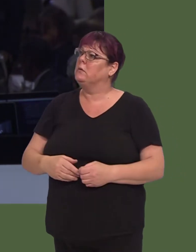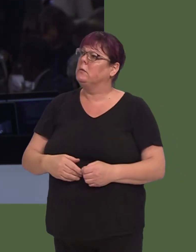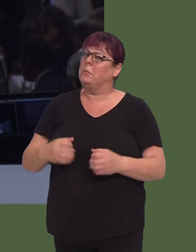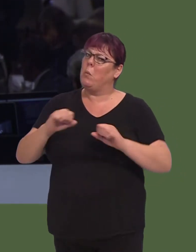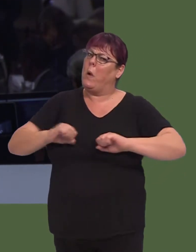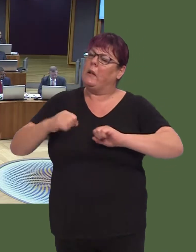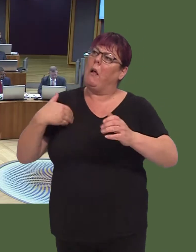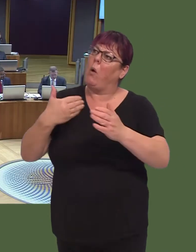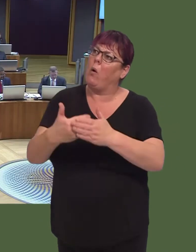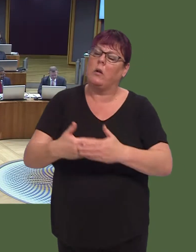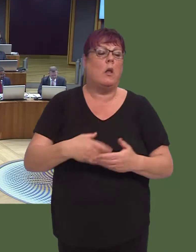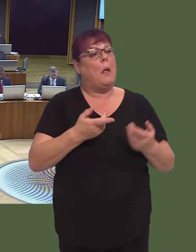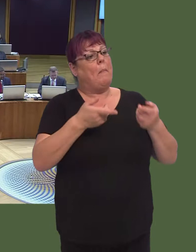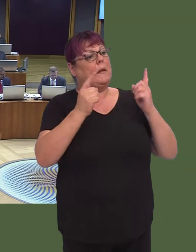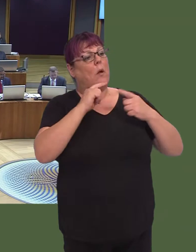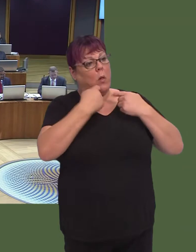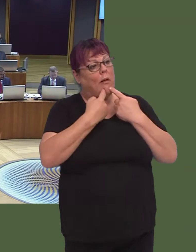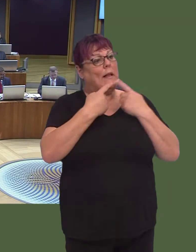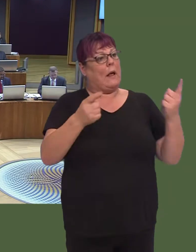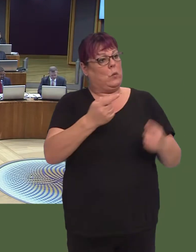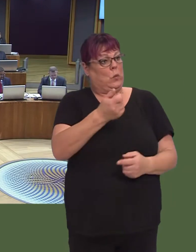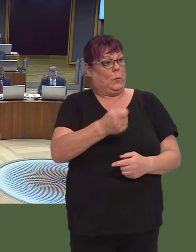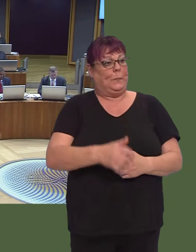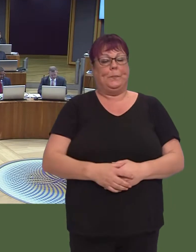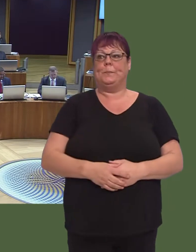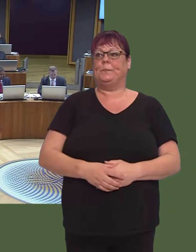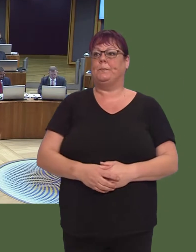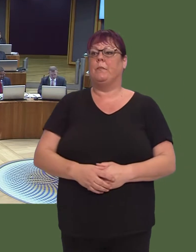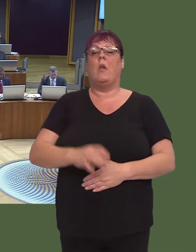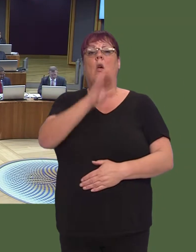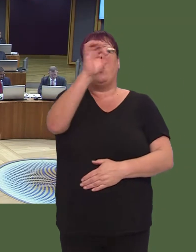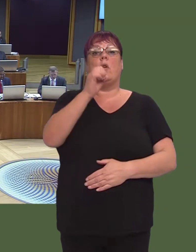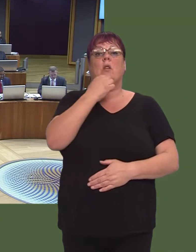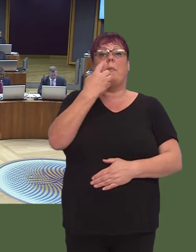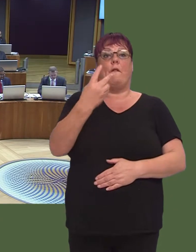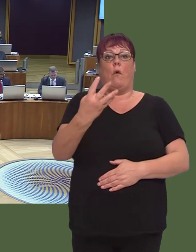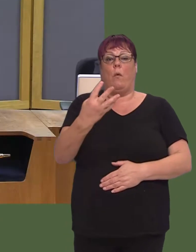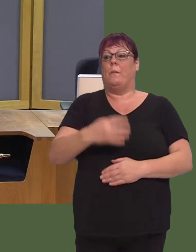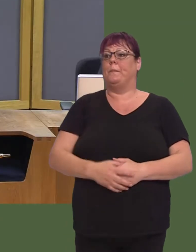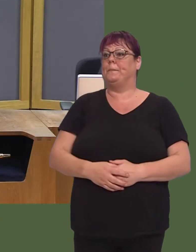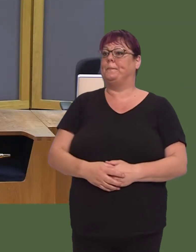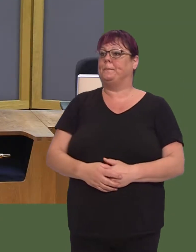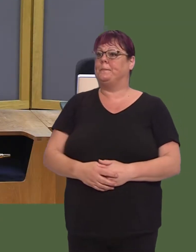Carwyn Jones AM: The Minister plans to make an announcement on that before the end of term. Jenny Rathbone AM: 4.